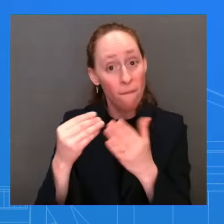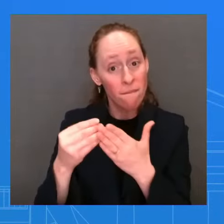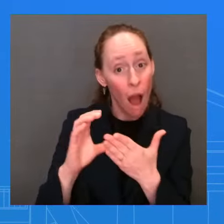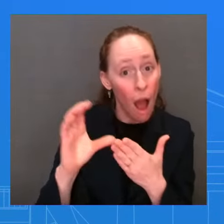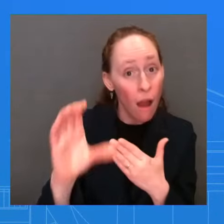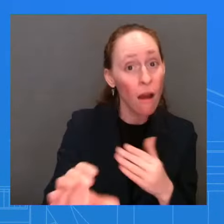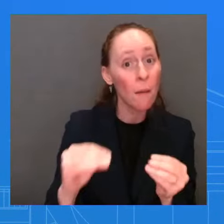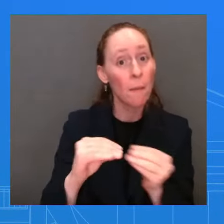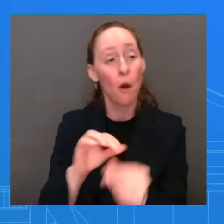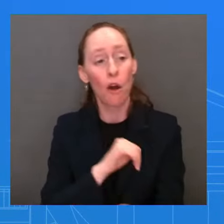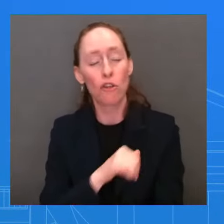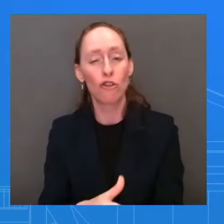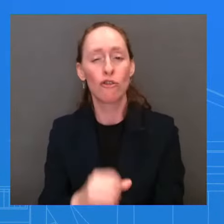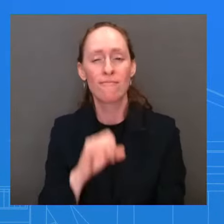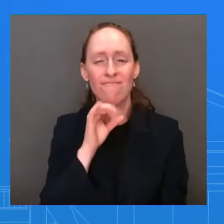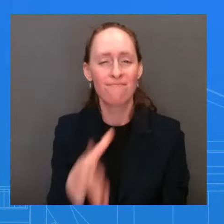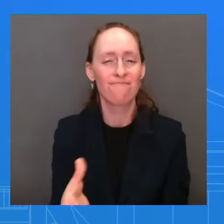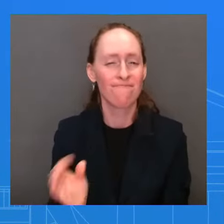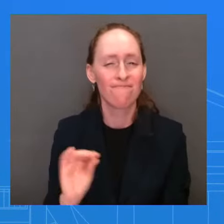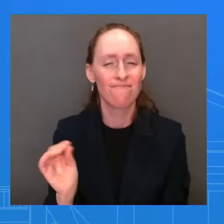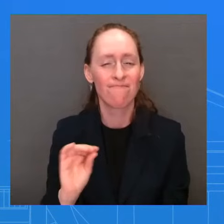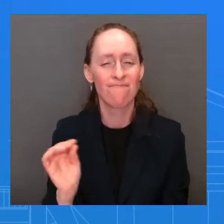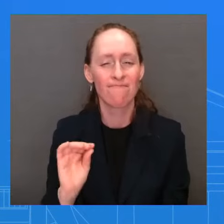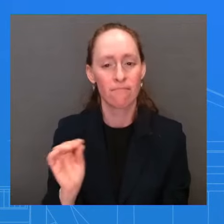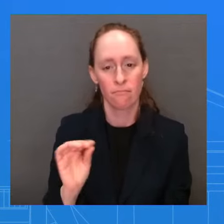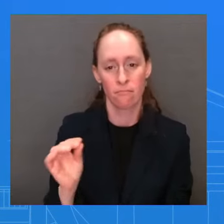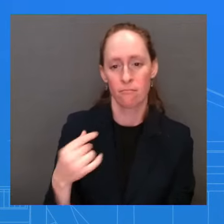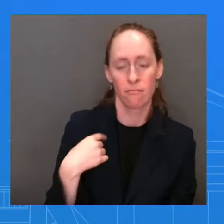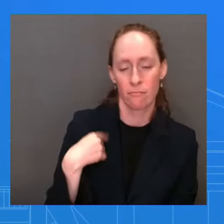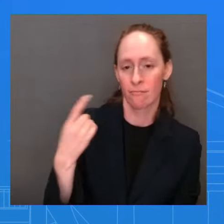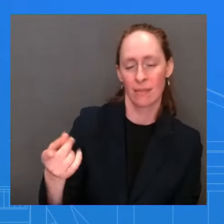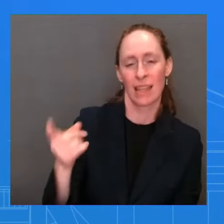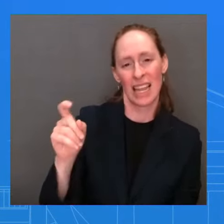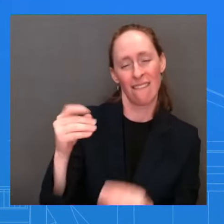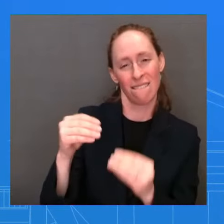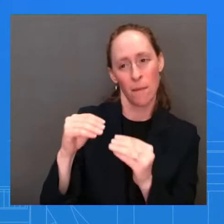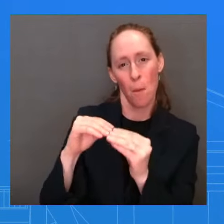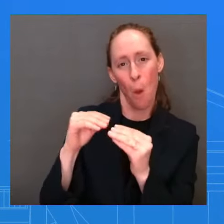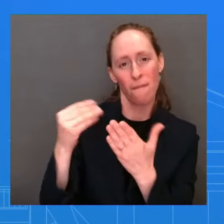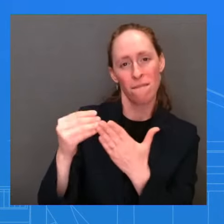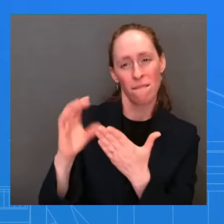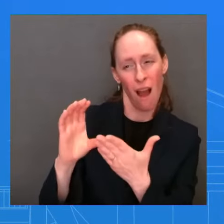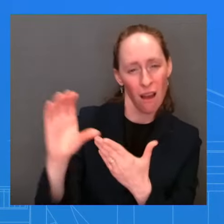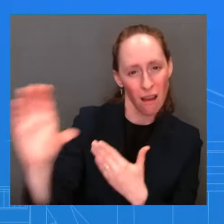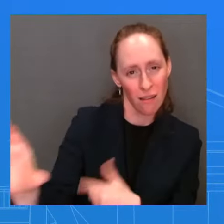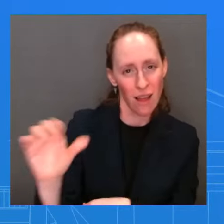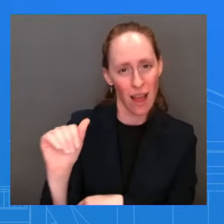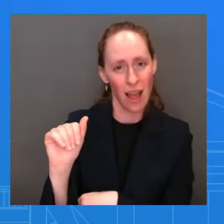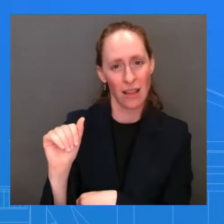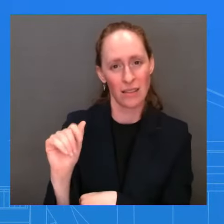But we're -- but we don't sec- -- but we don't secure those funds through a public health declaration. It just doesn't work that way.